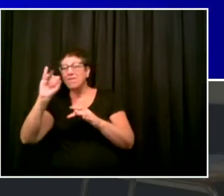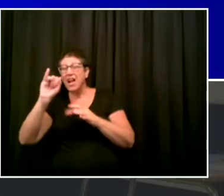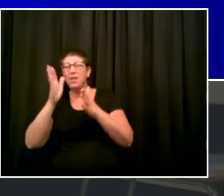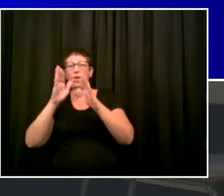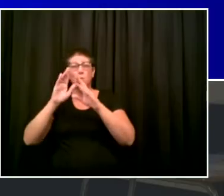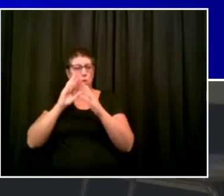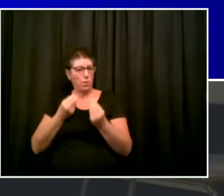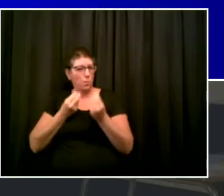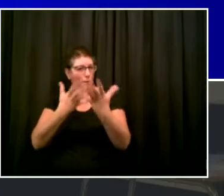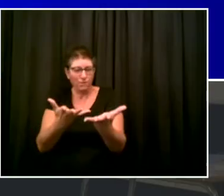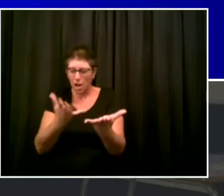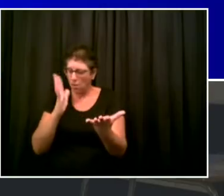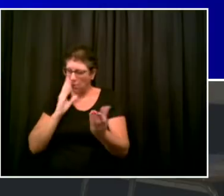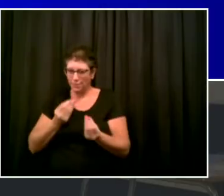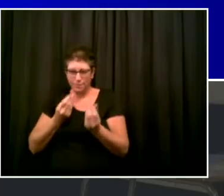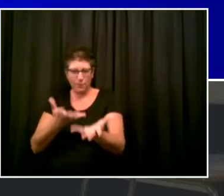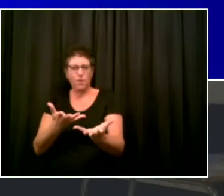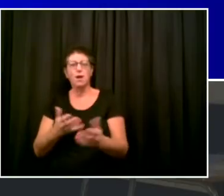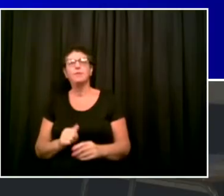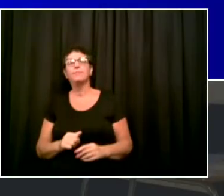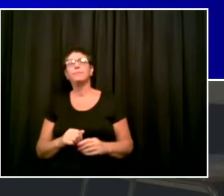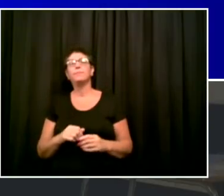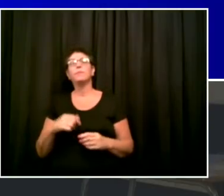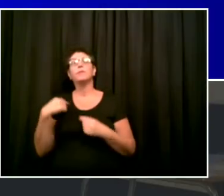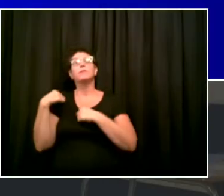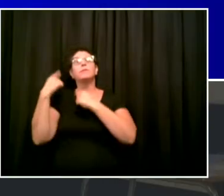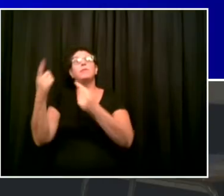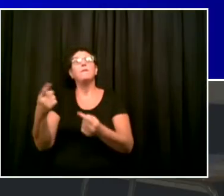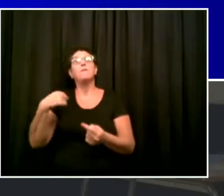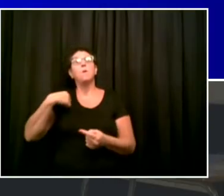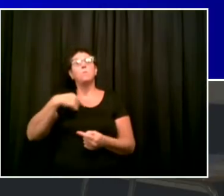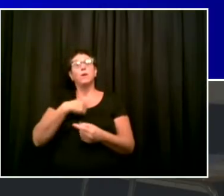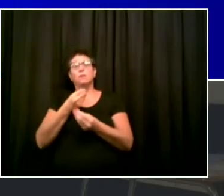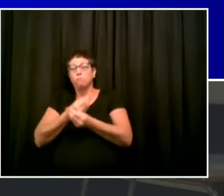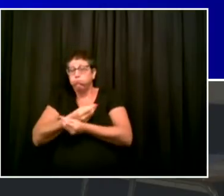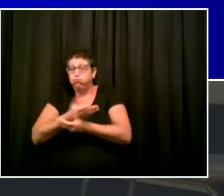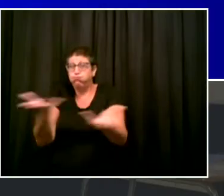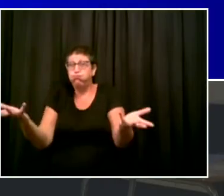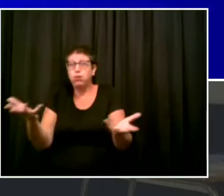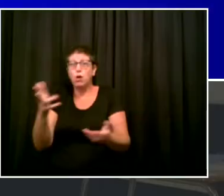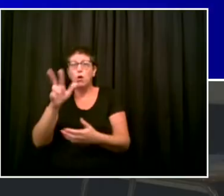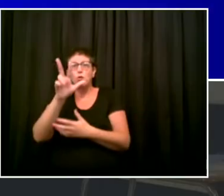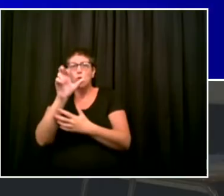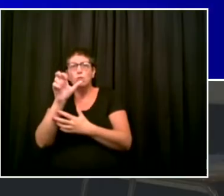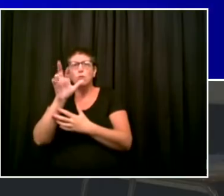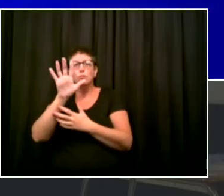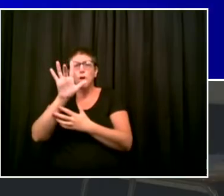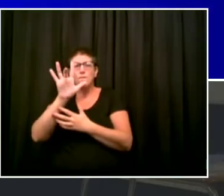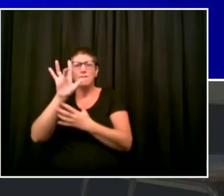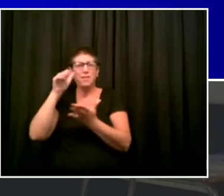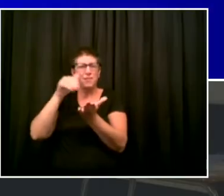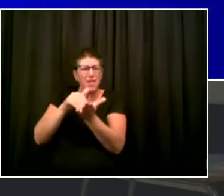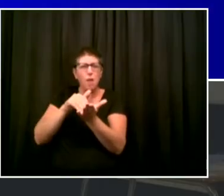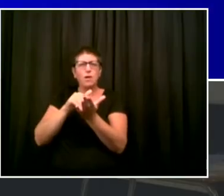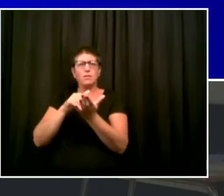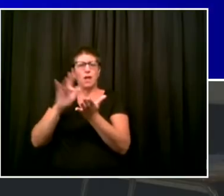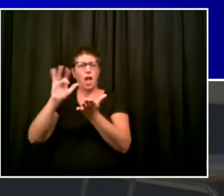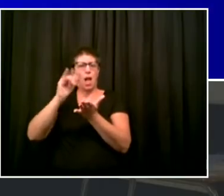FORMAT, WE WANT TO MAKE SURE CHILDREN GETS TCHENOLOGY AND INTERNET ERSVI. CE SO FAR 324,000